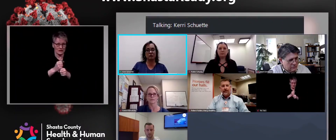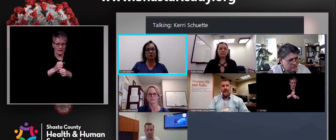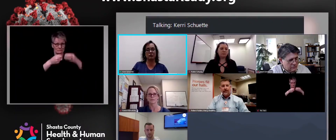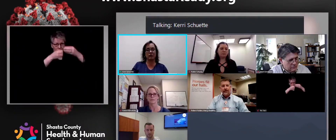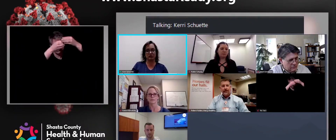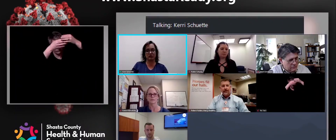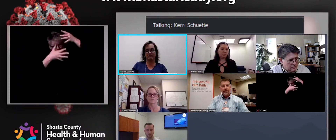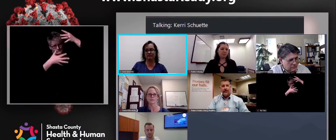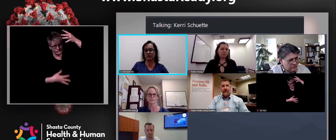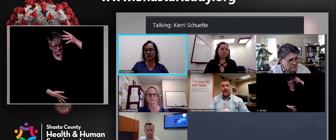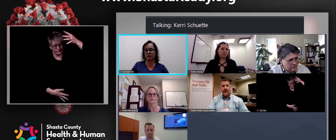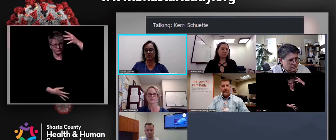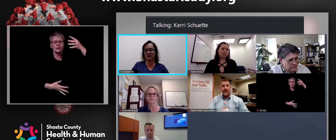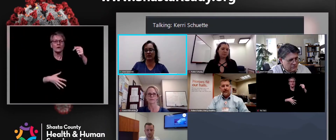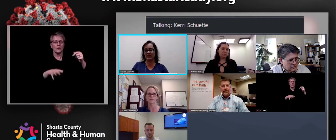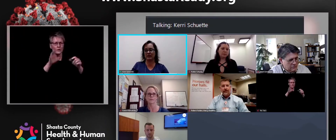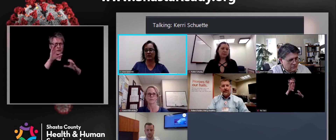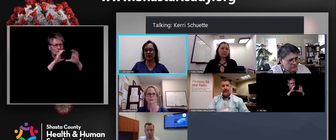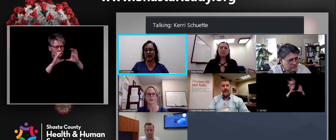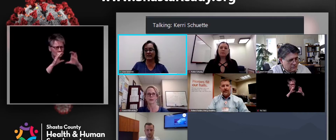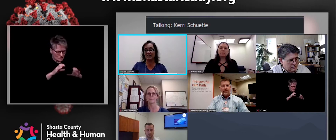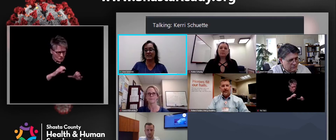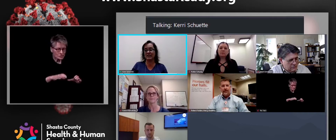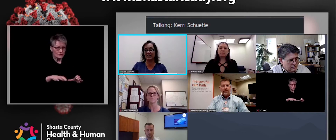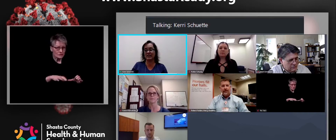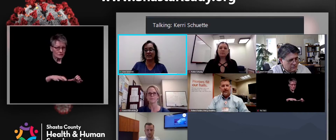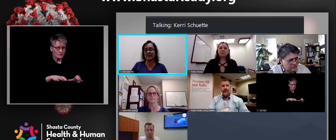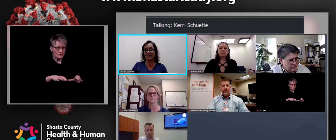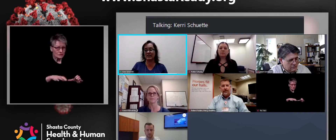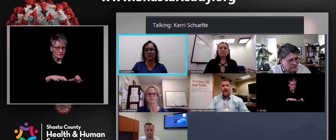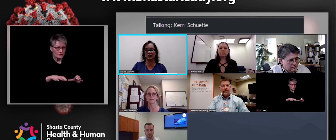actual question. So I just wanted to make that clear. And distilling it does not change